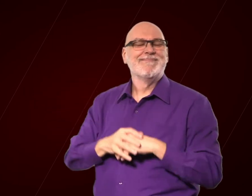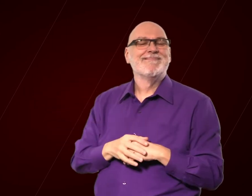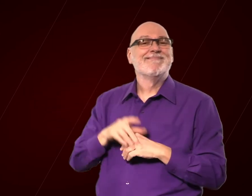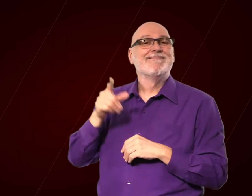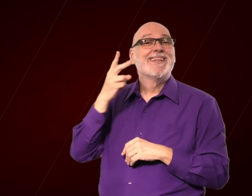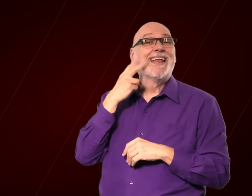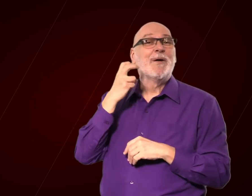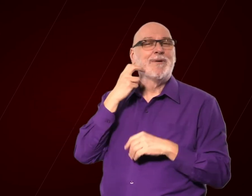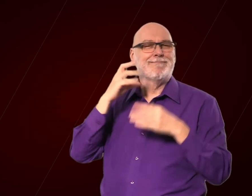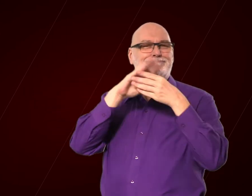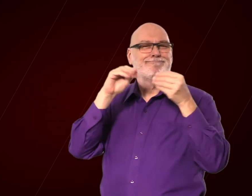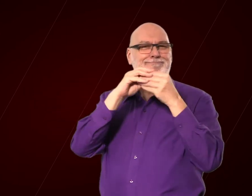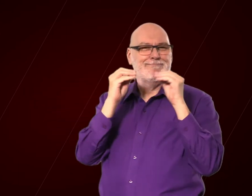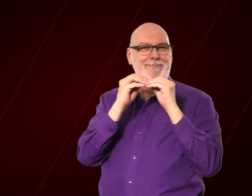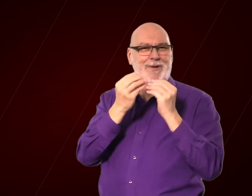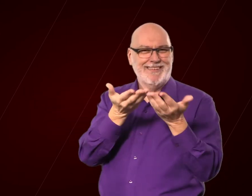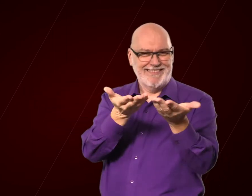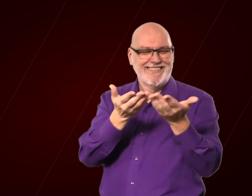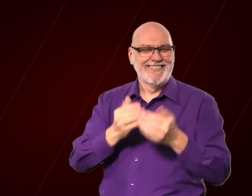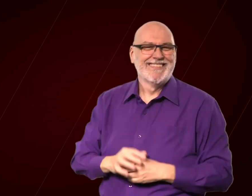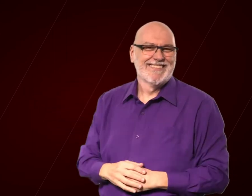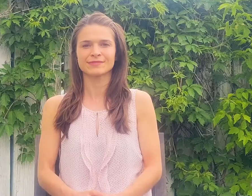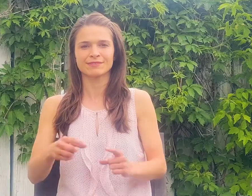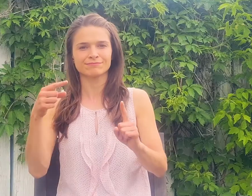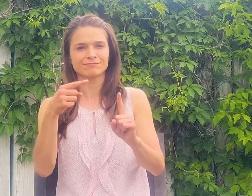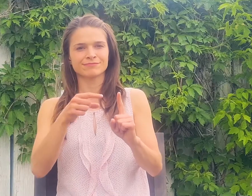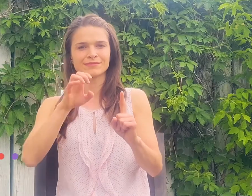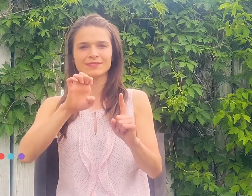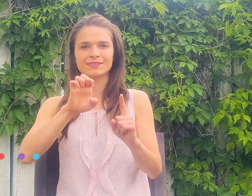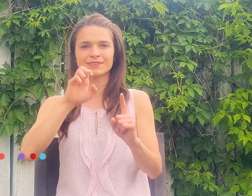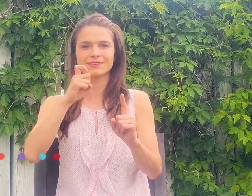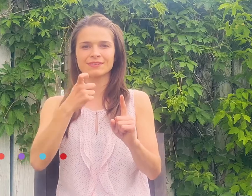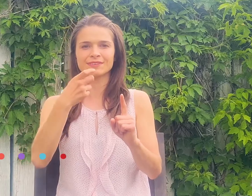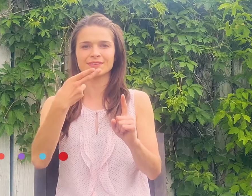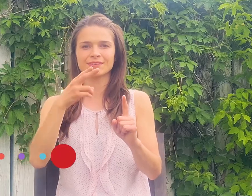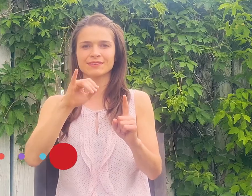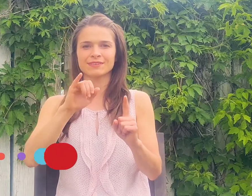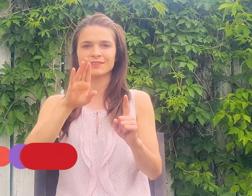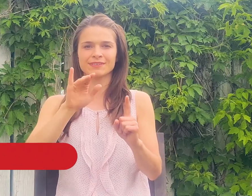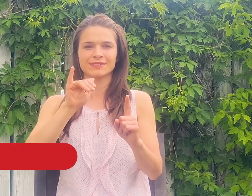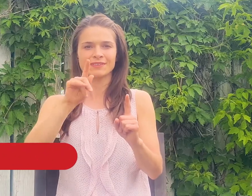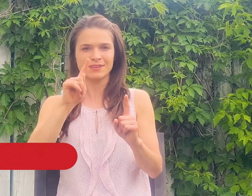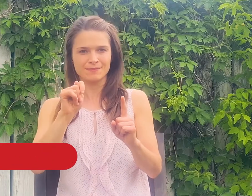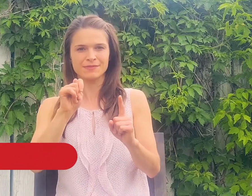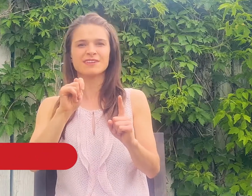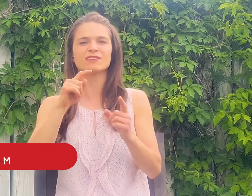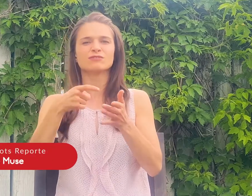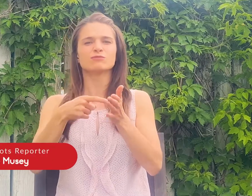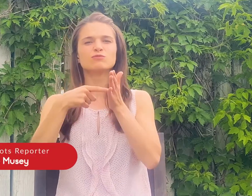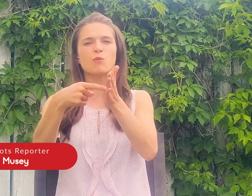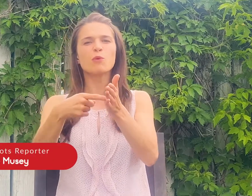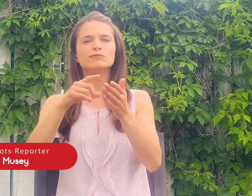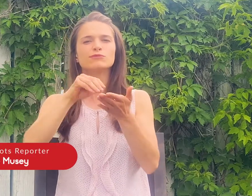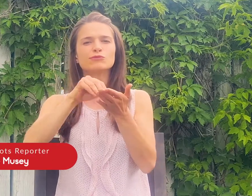Nicole will explain more. [Nicole]: The exhibit highlights collective experiences of